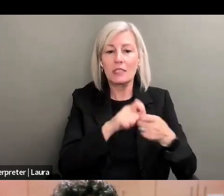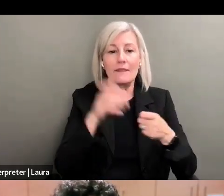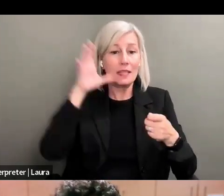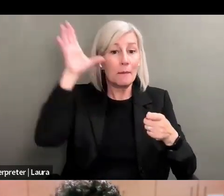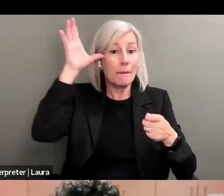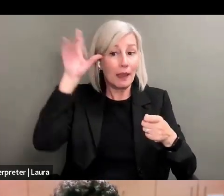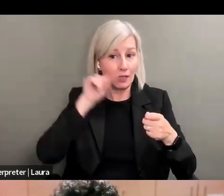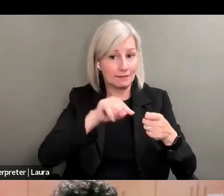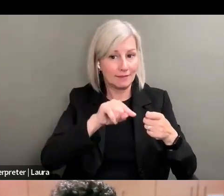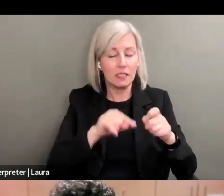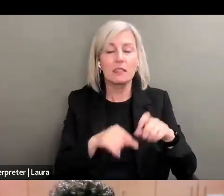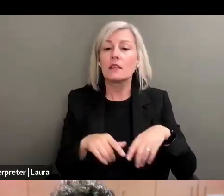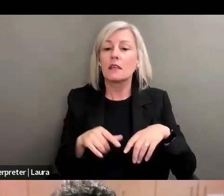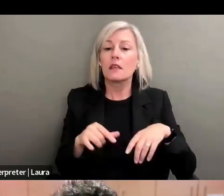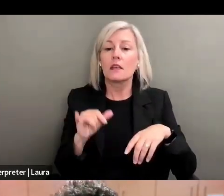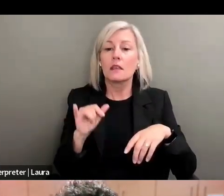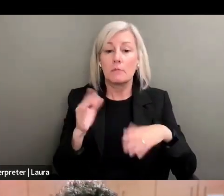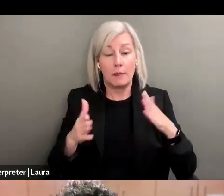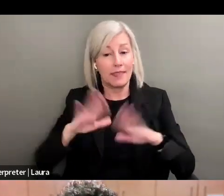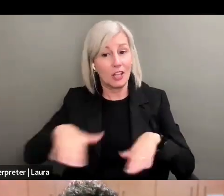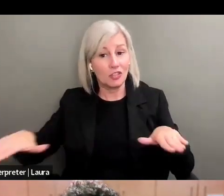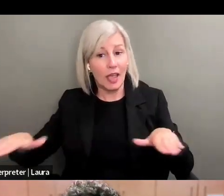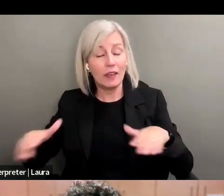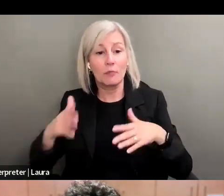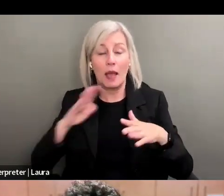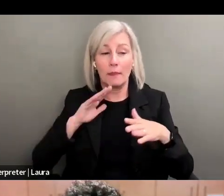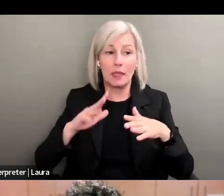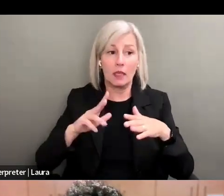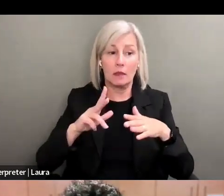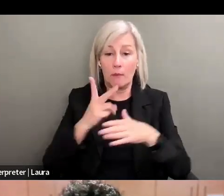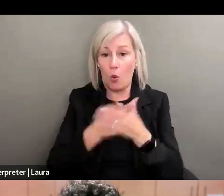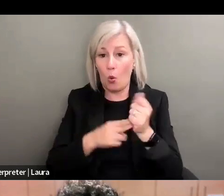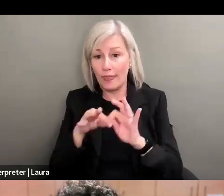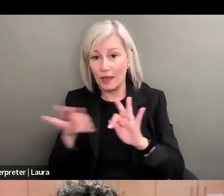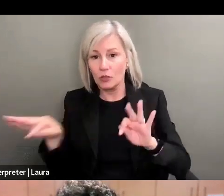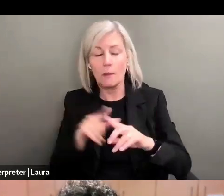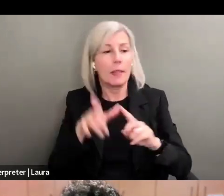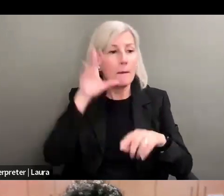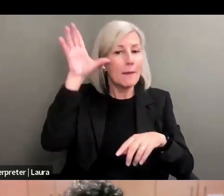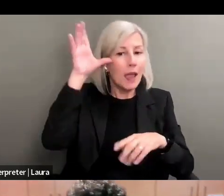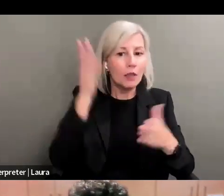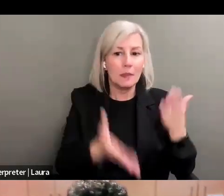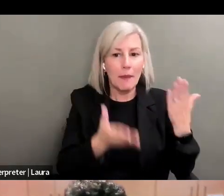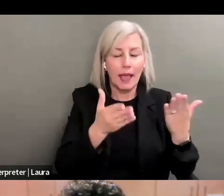The child might be leaning towards bilingual, but the parents might still be a monolingual